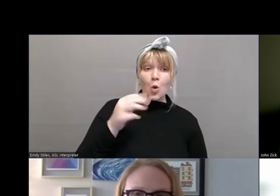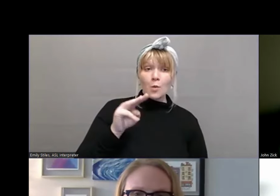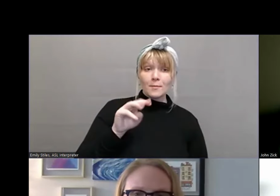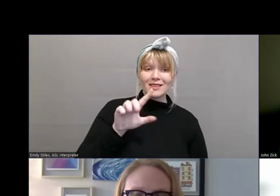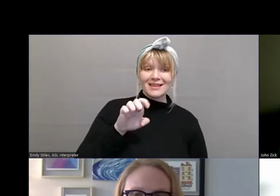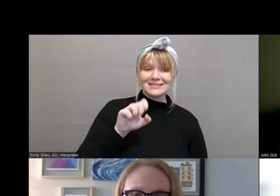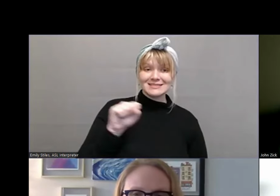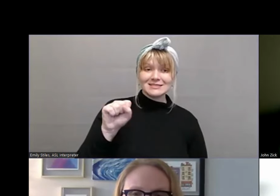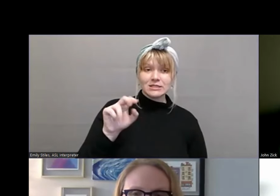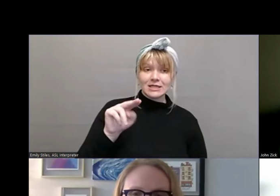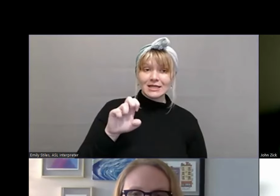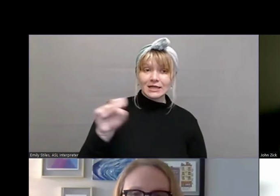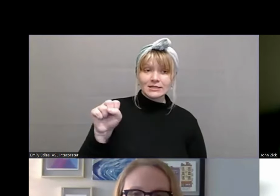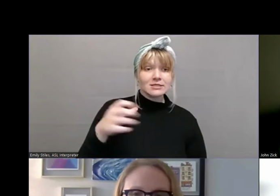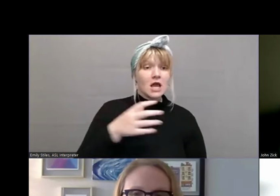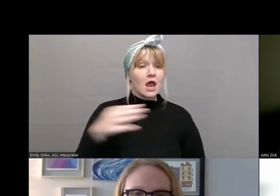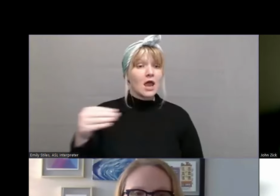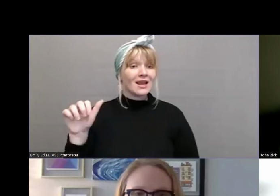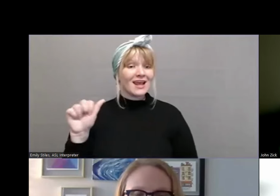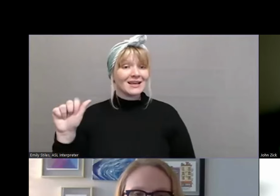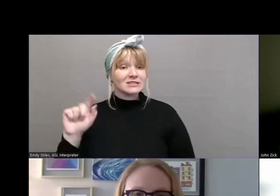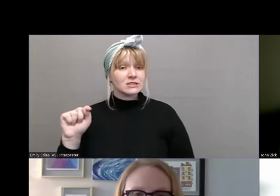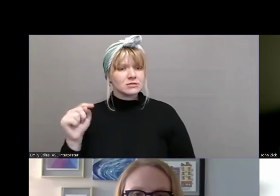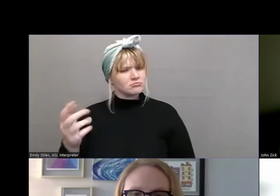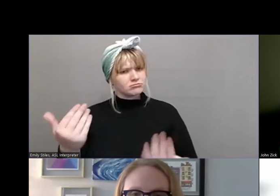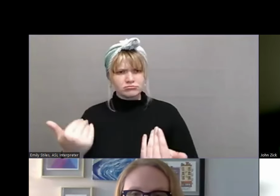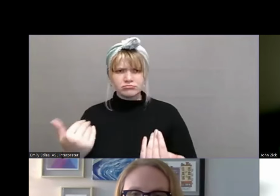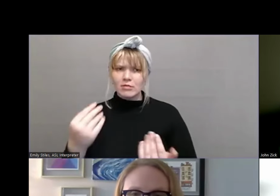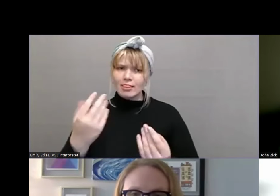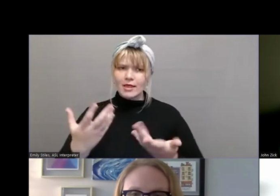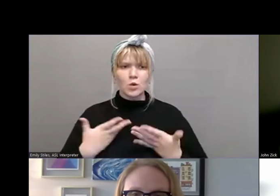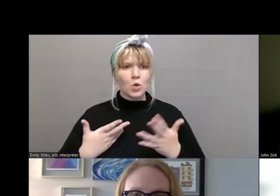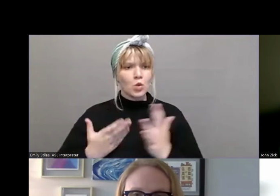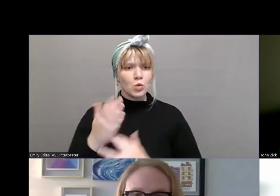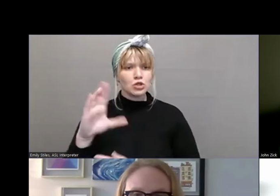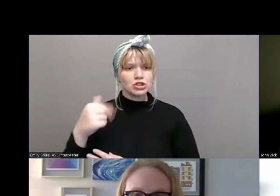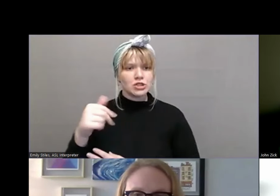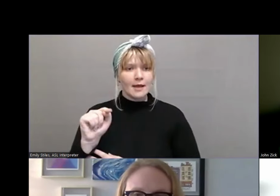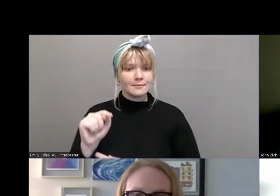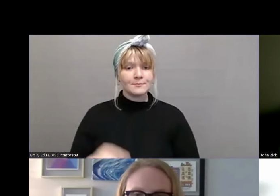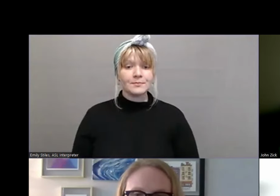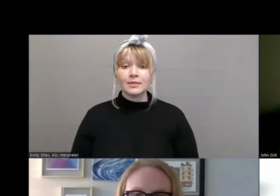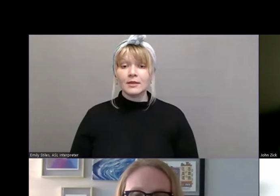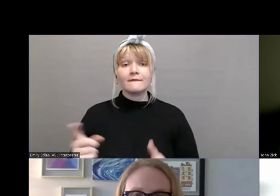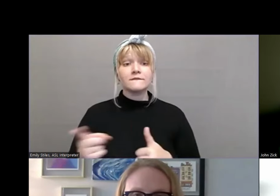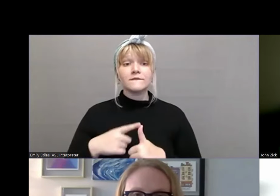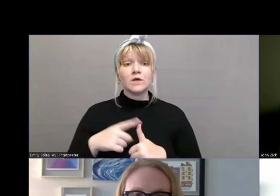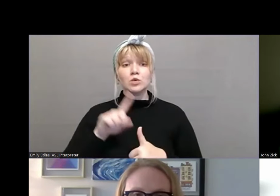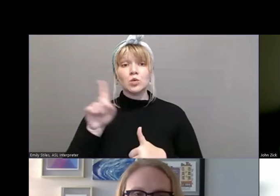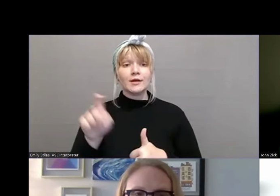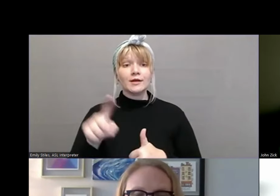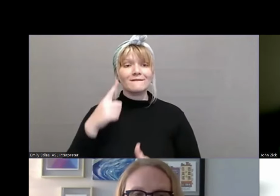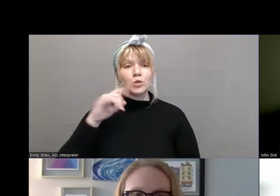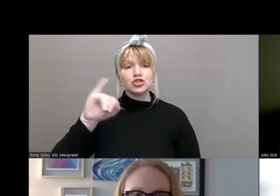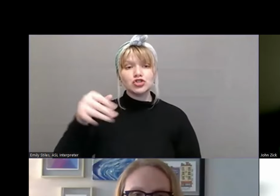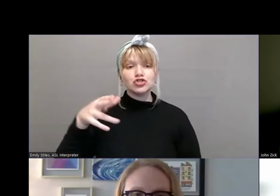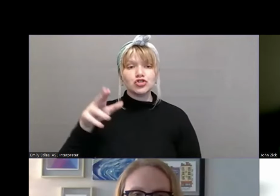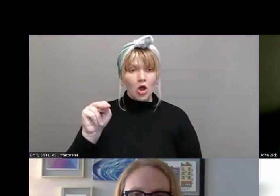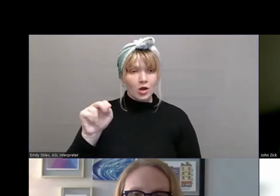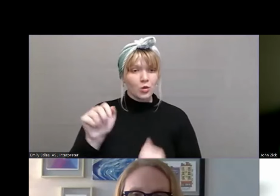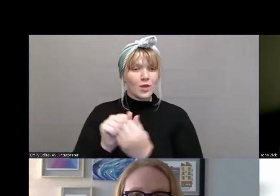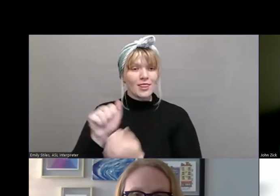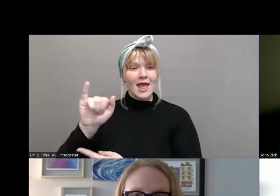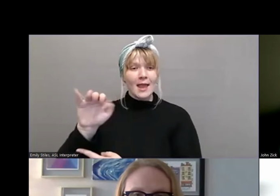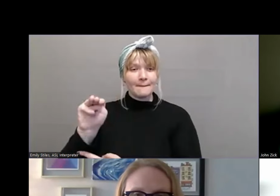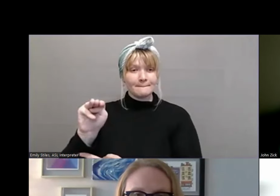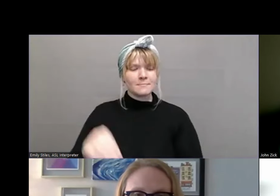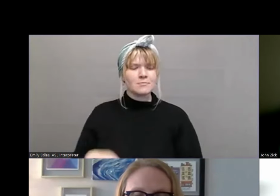The first question I have is for AIM, John, what do you think is one milestone your CIL